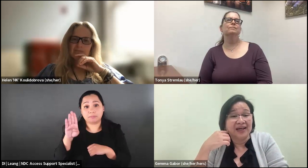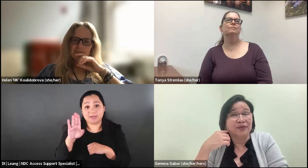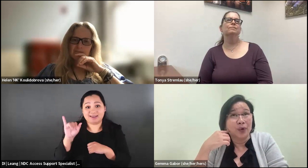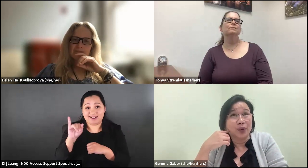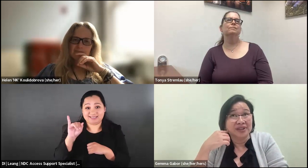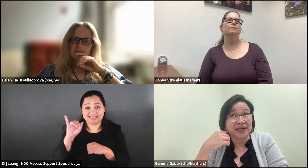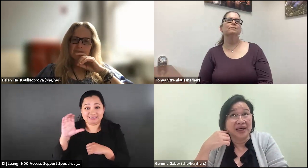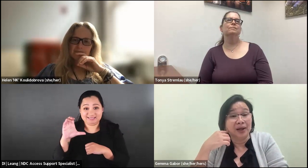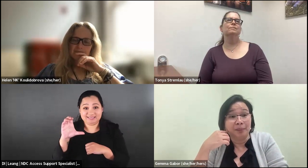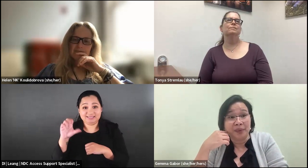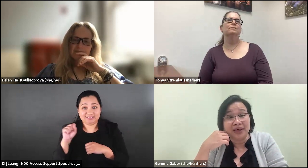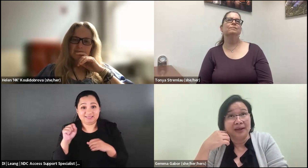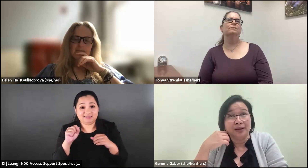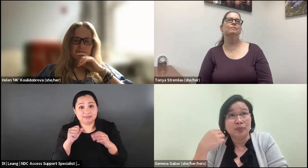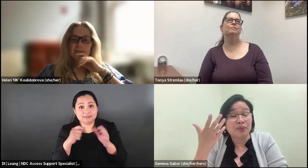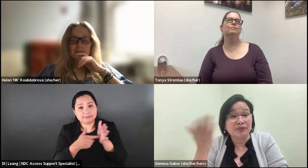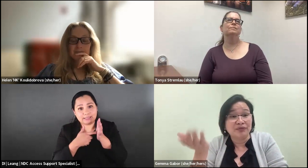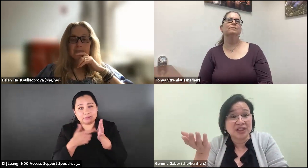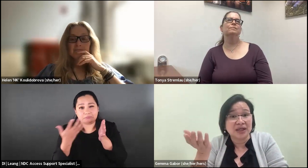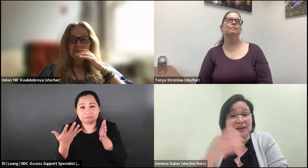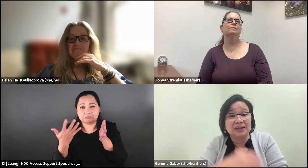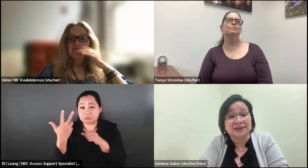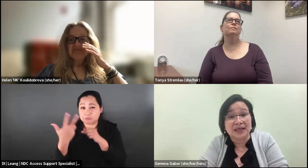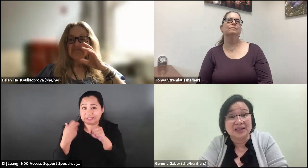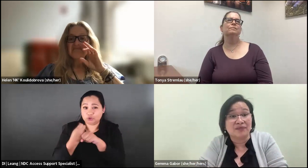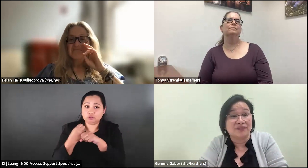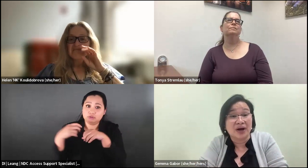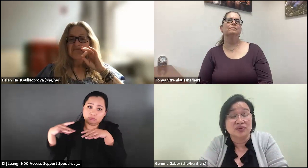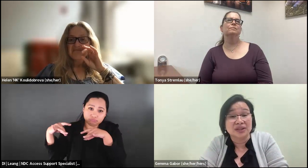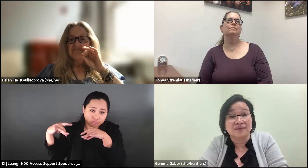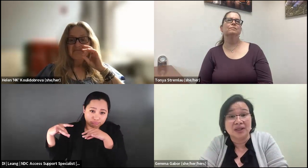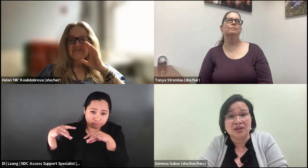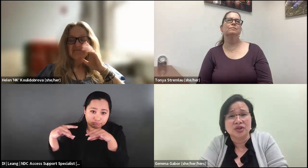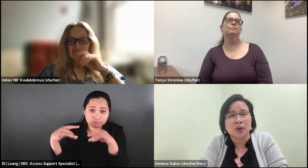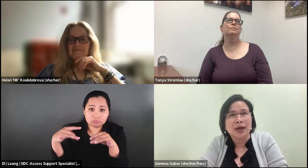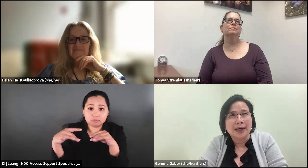And for CALP to be proficient, it takes five to seven years.